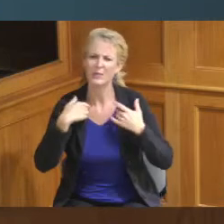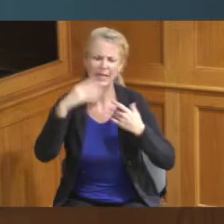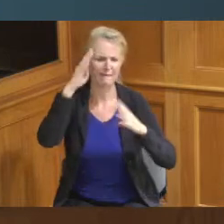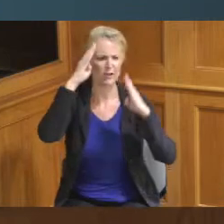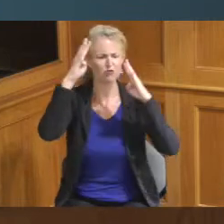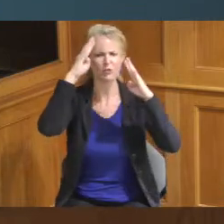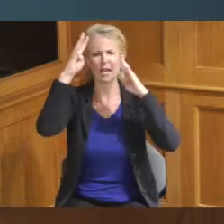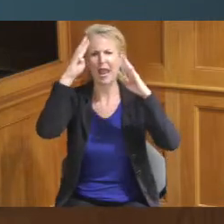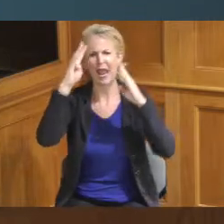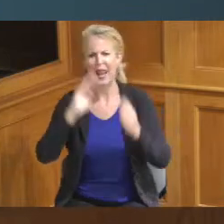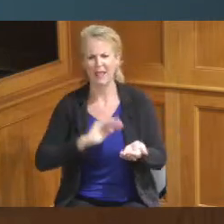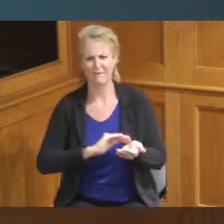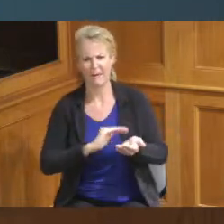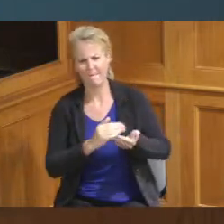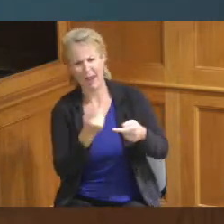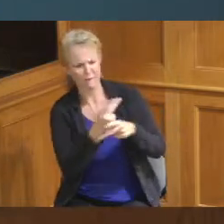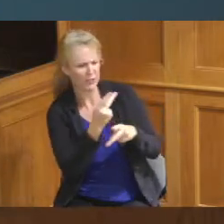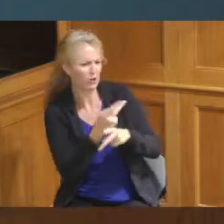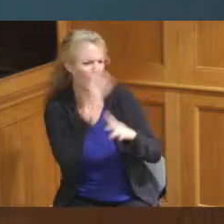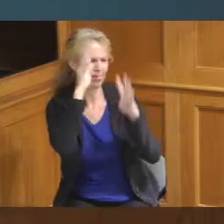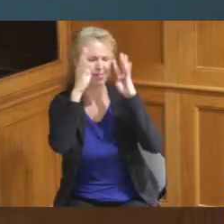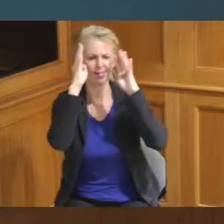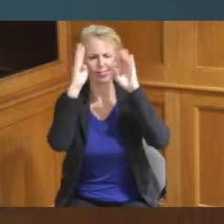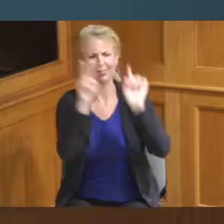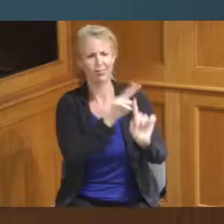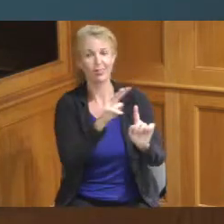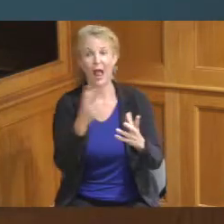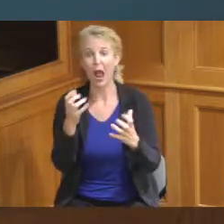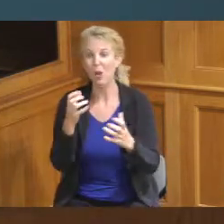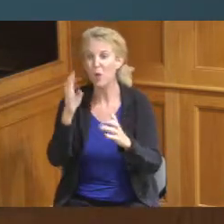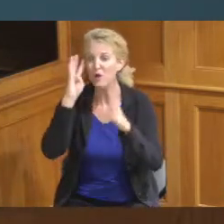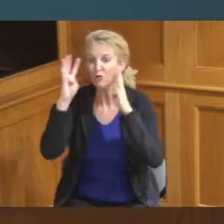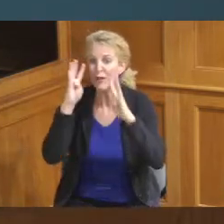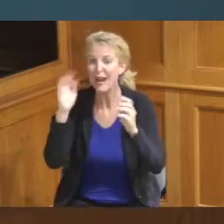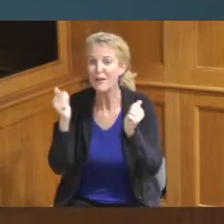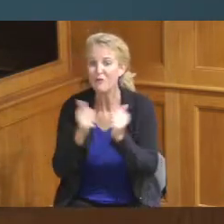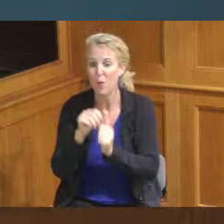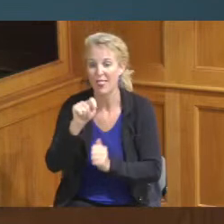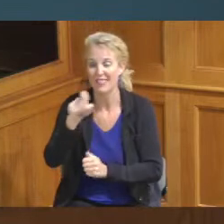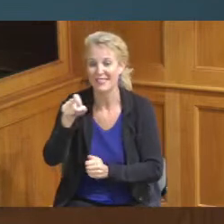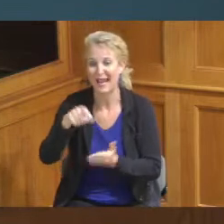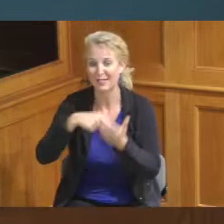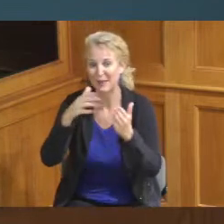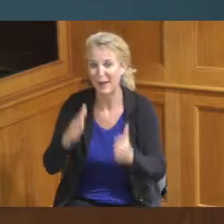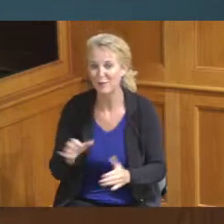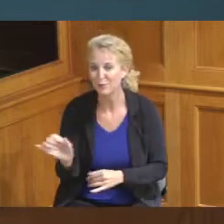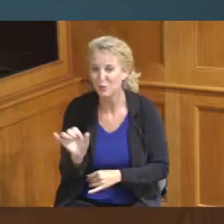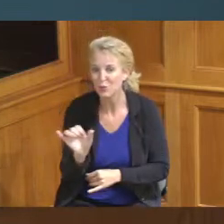mount we figure it out we get creative I want to get creative with the taxpayers not sorry for your